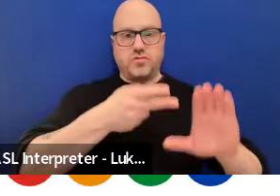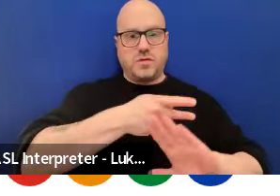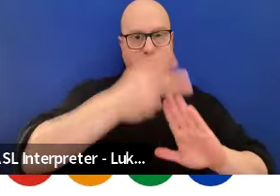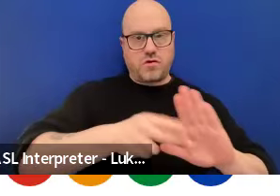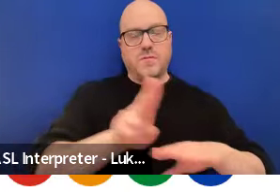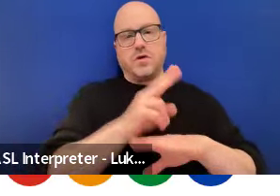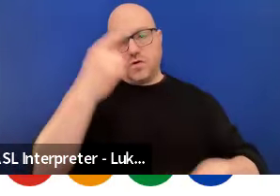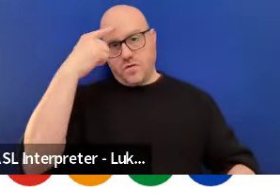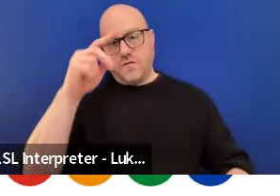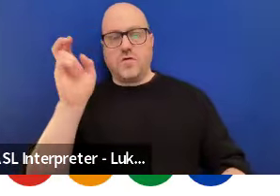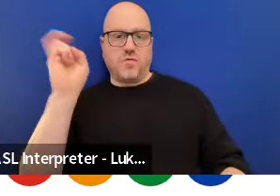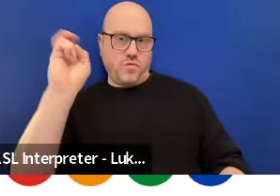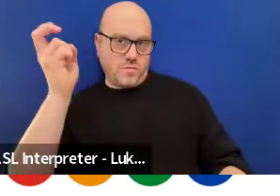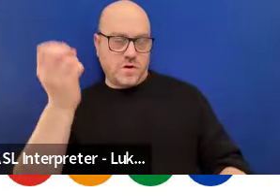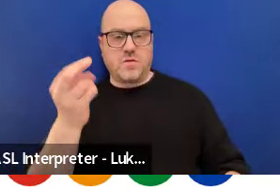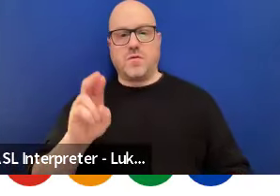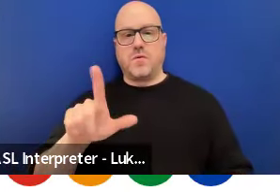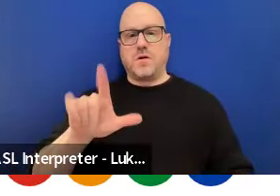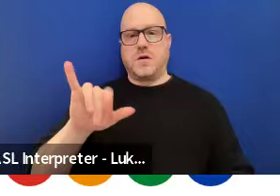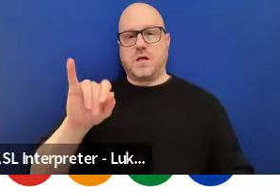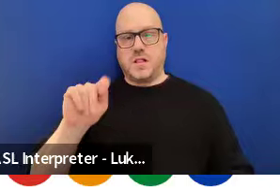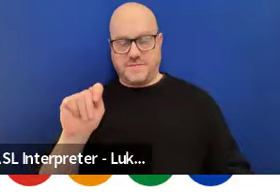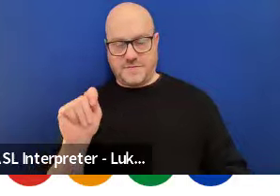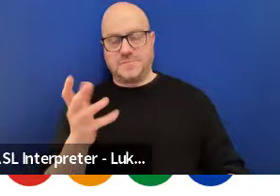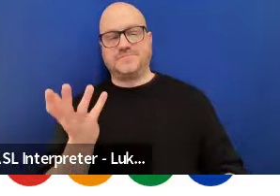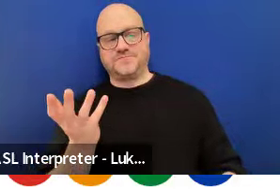THE PROGRAM. AND USE IT FOR THEIR UBER OR